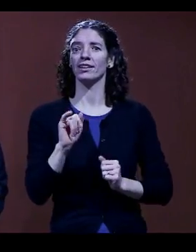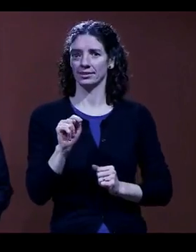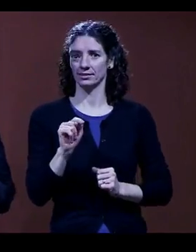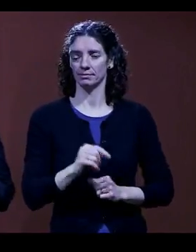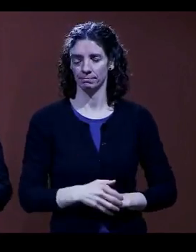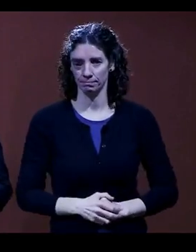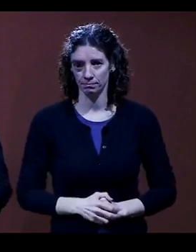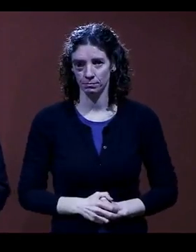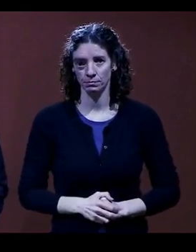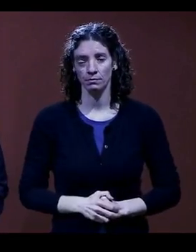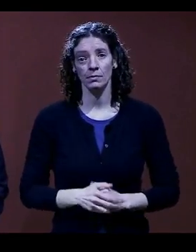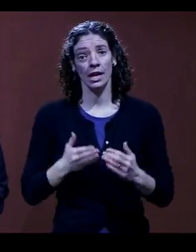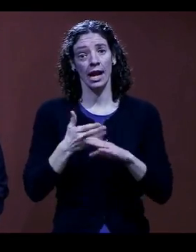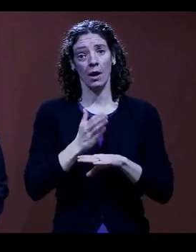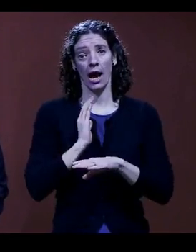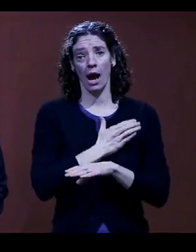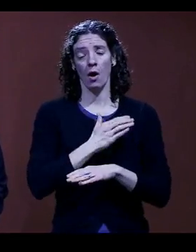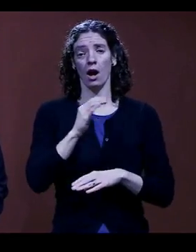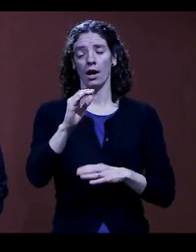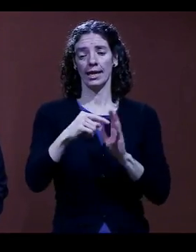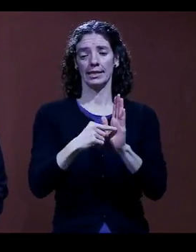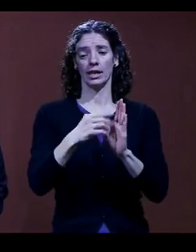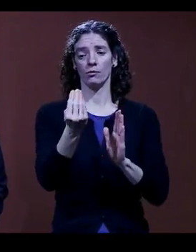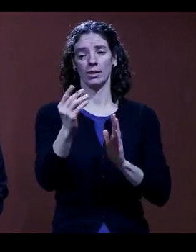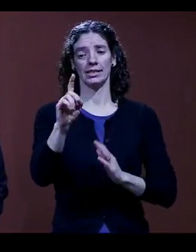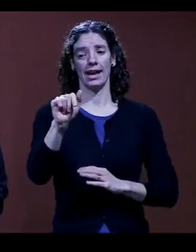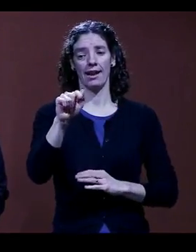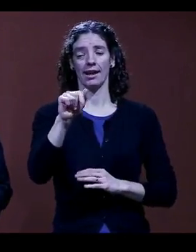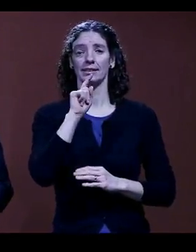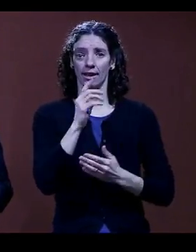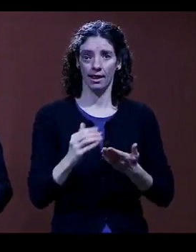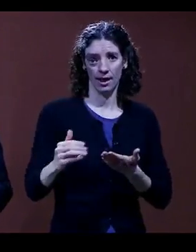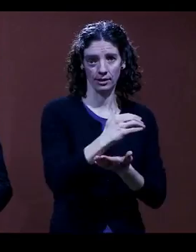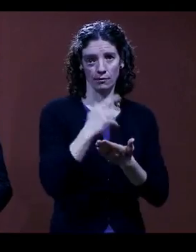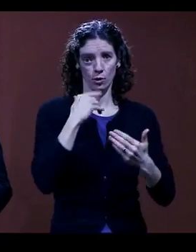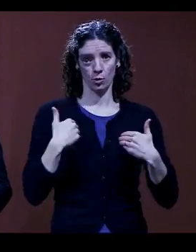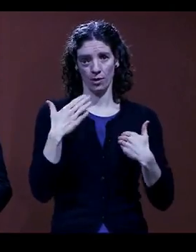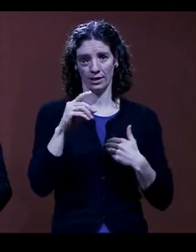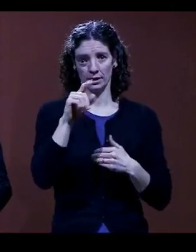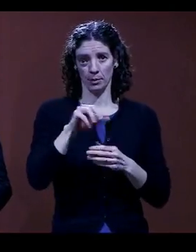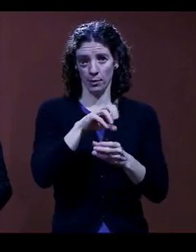How are data, Indicator 14 Data, collected for youth with disabilities in your state or local district?